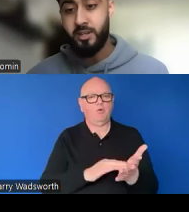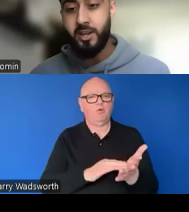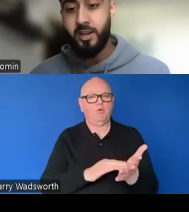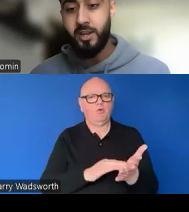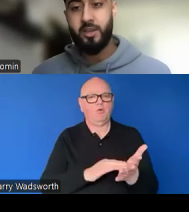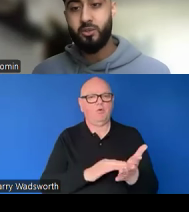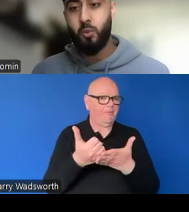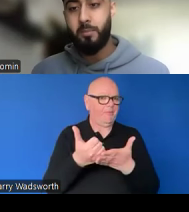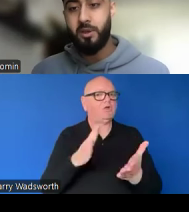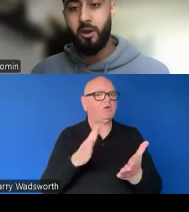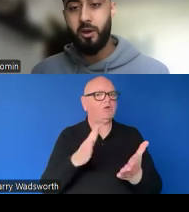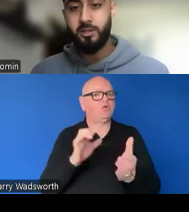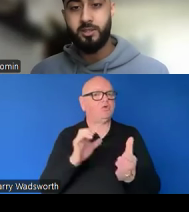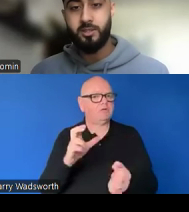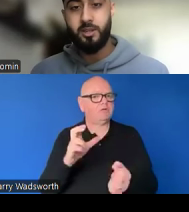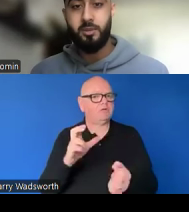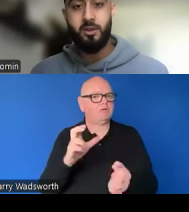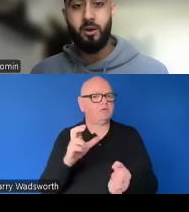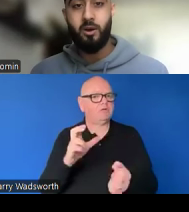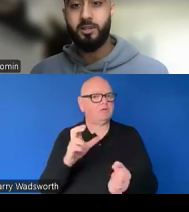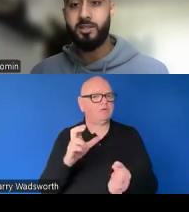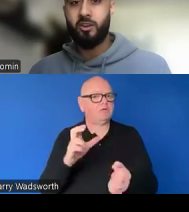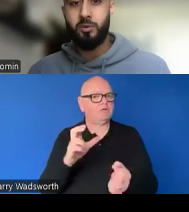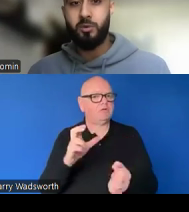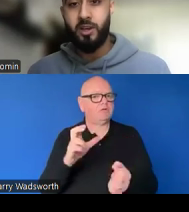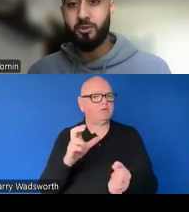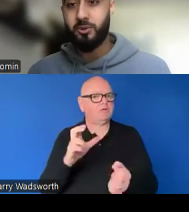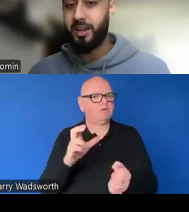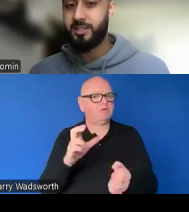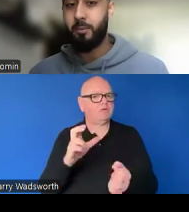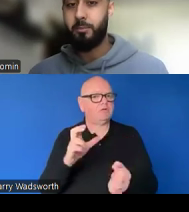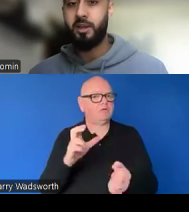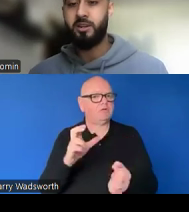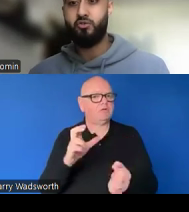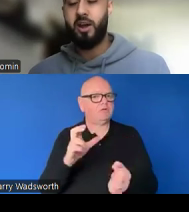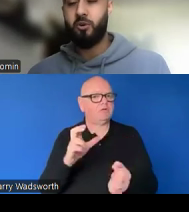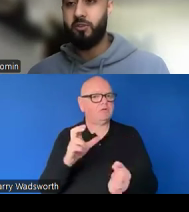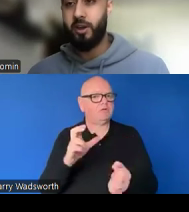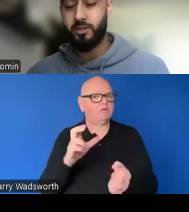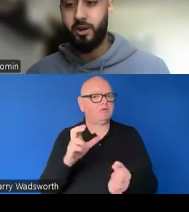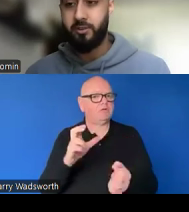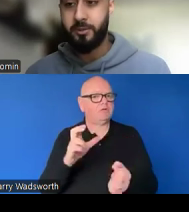Today, this webinar is going to be on setting up your first Google Ads campaign to drive converting traffic.